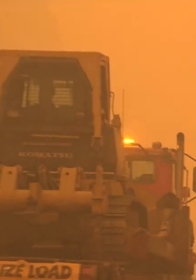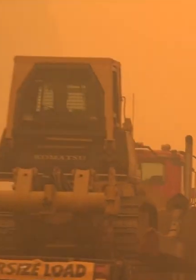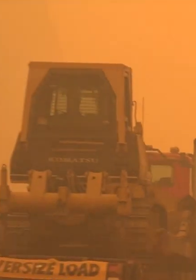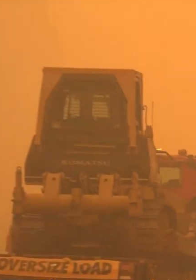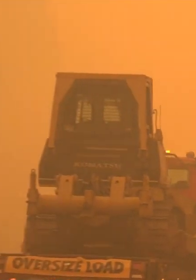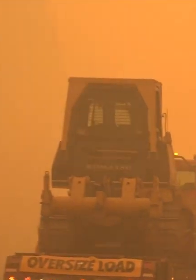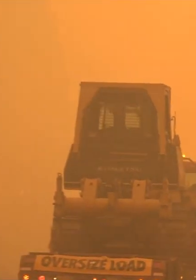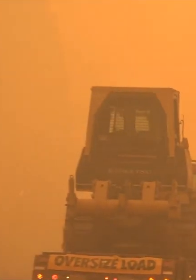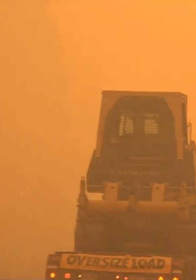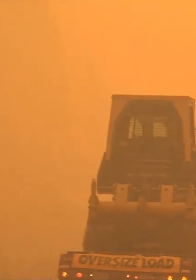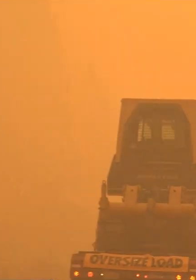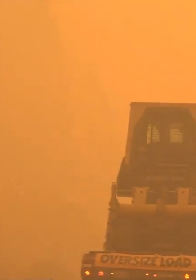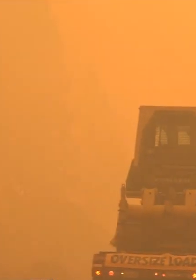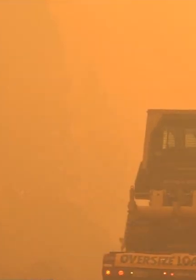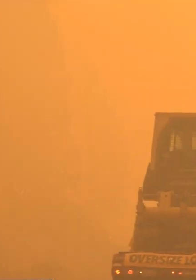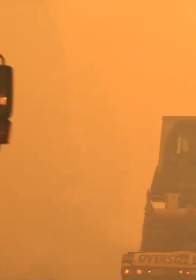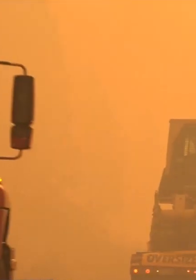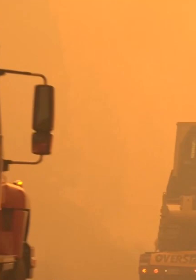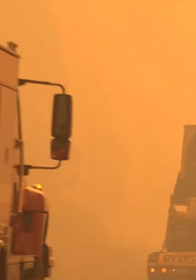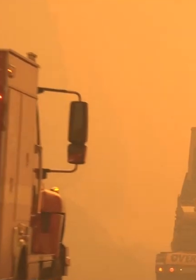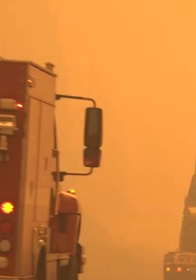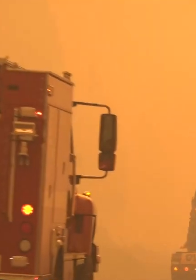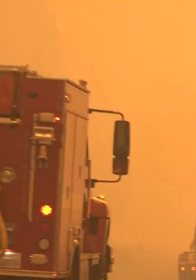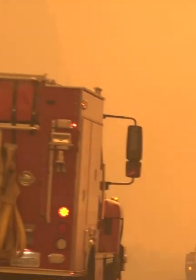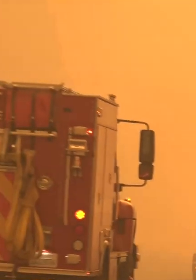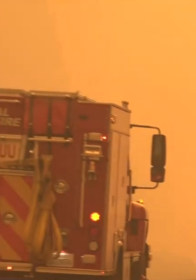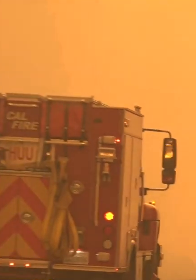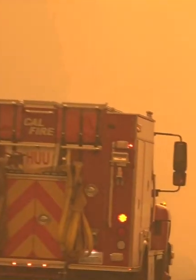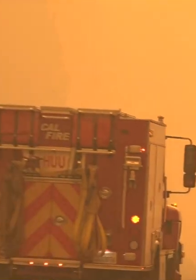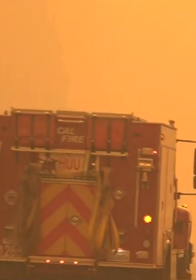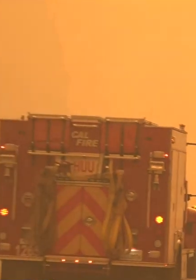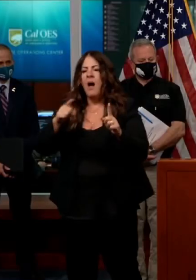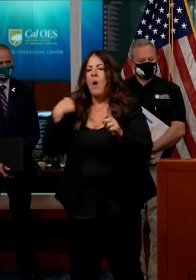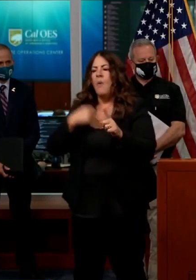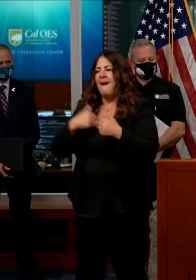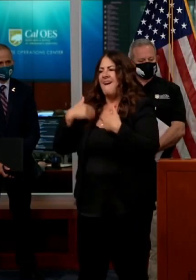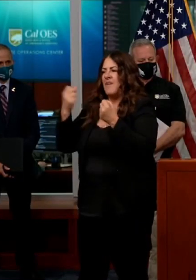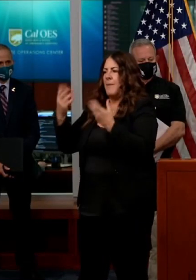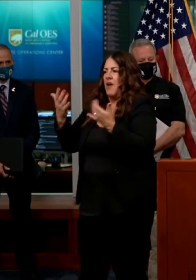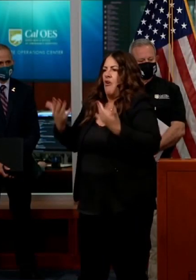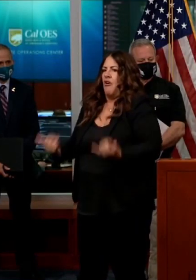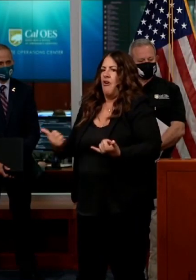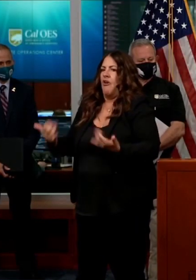California are burning in remote locations Additional resources have been deployed to make sure they don't grow and